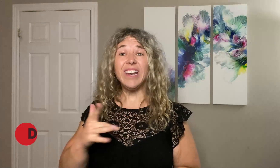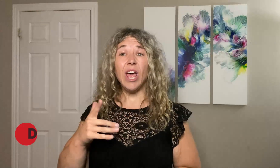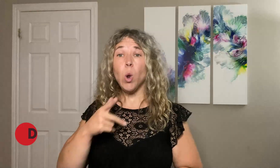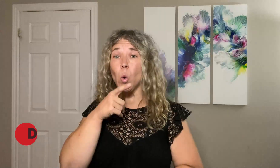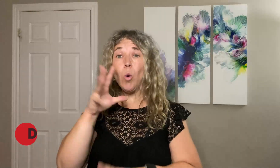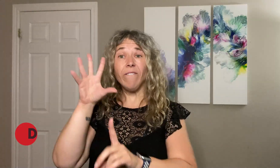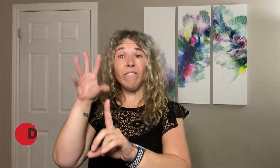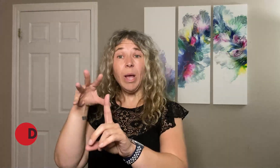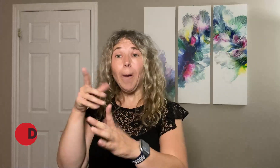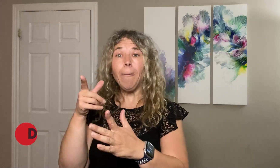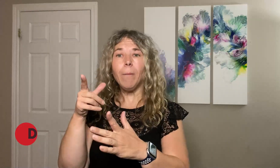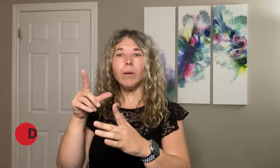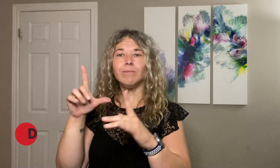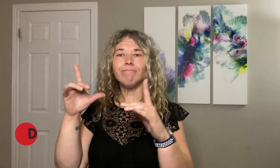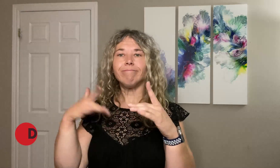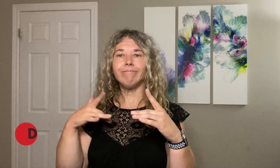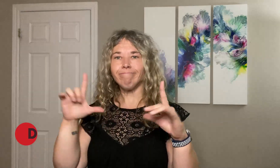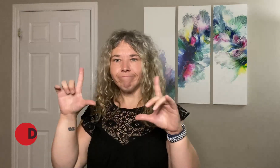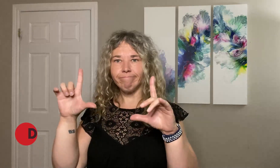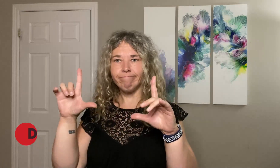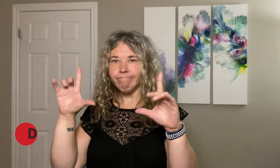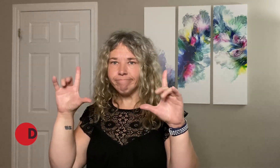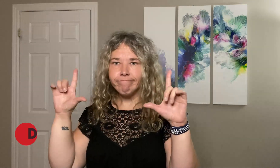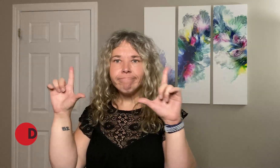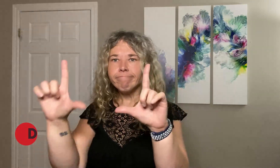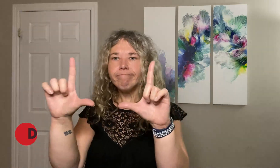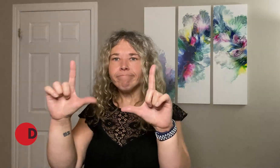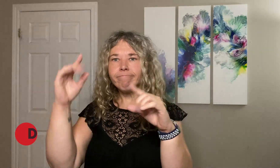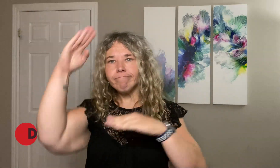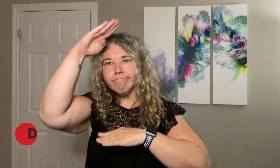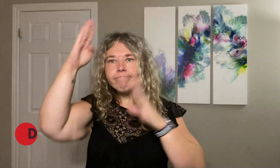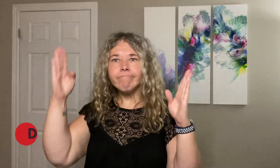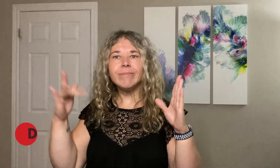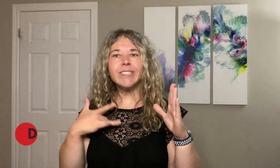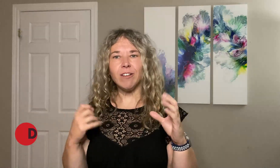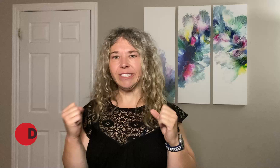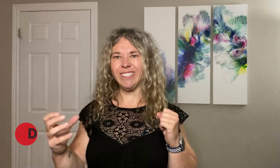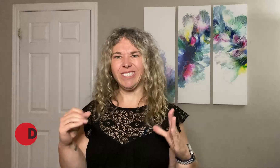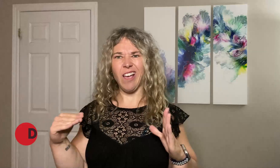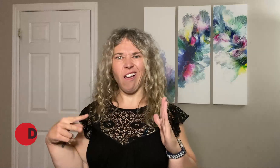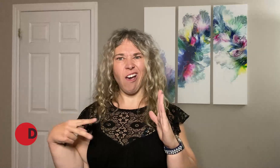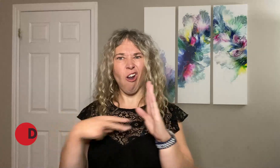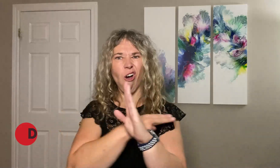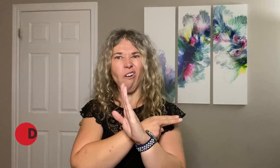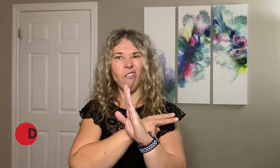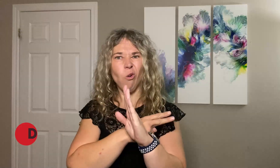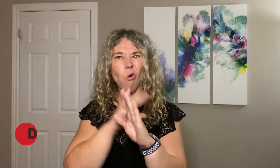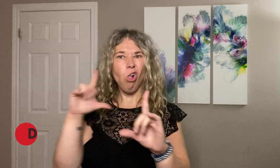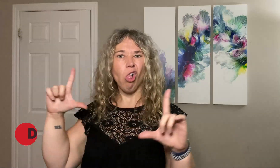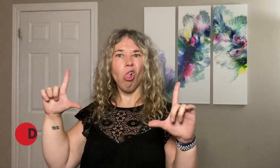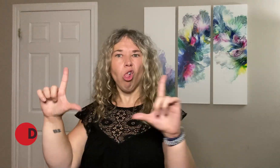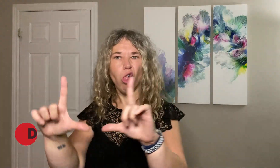get cut off, in or out of screen, miss out when cut off as the camera moved